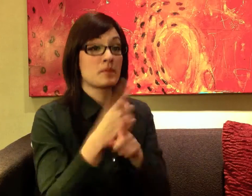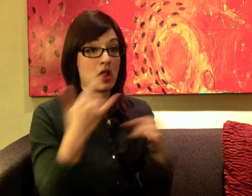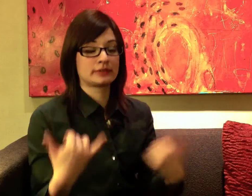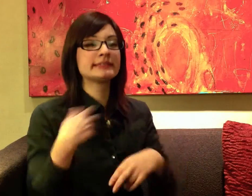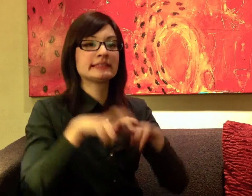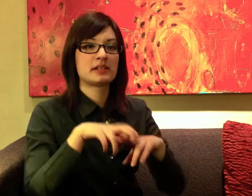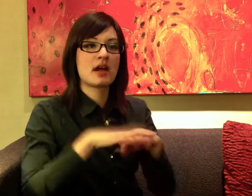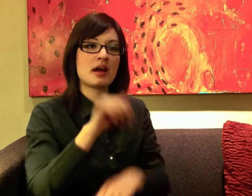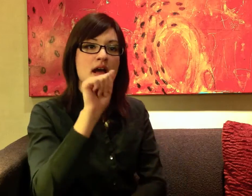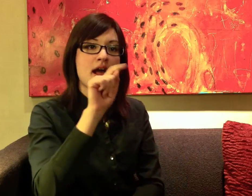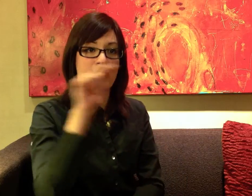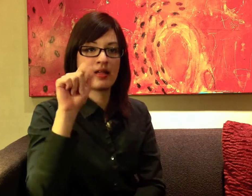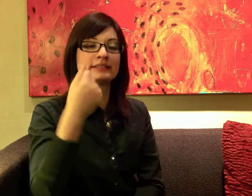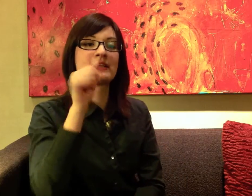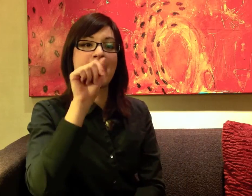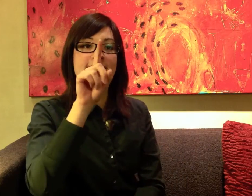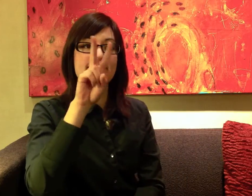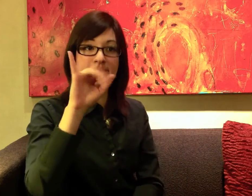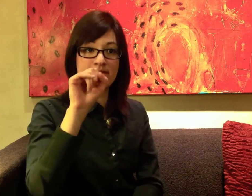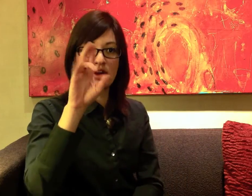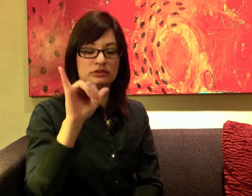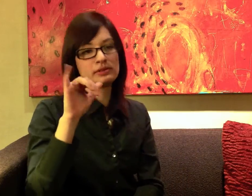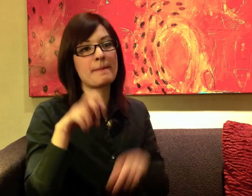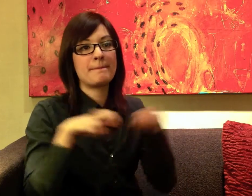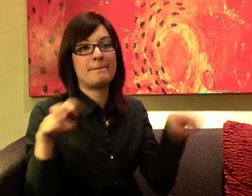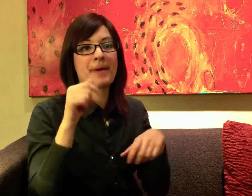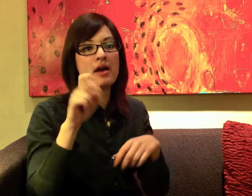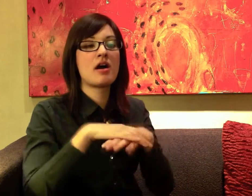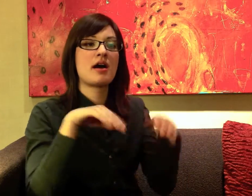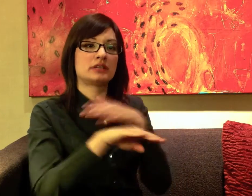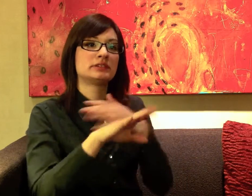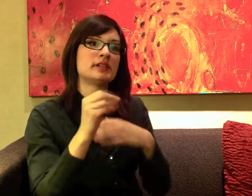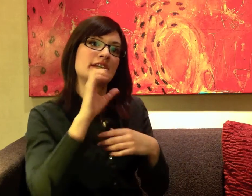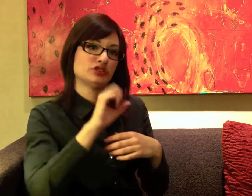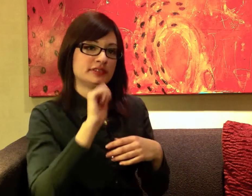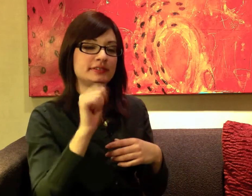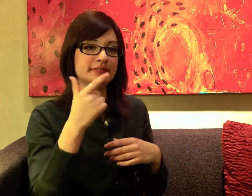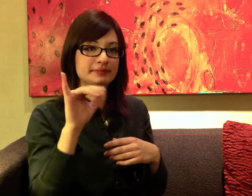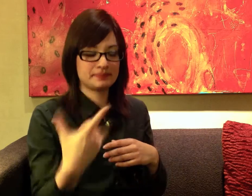Right now, I seat on ATT’s Advisory Panel on Access and Aging.